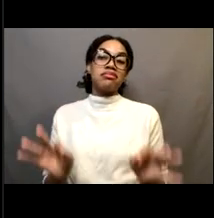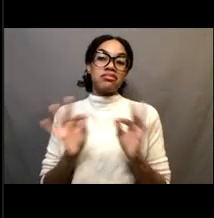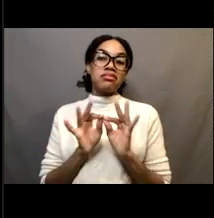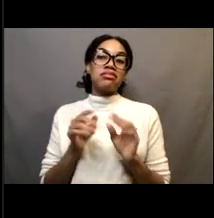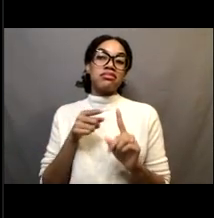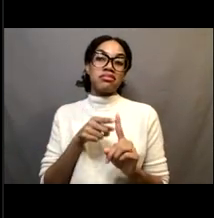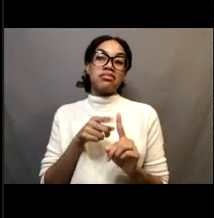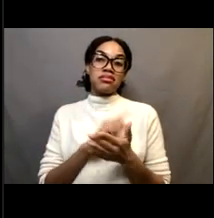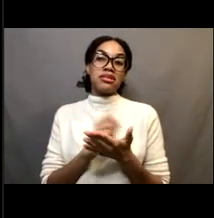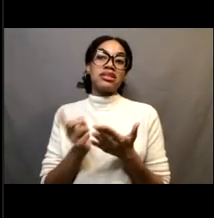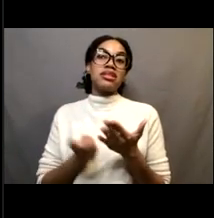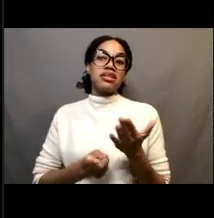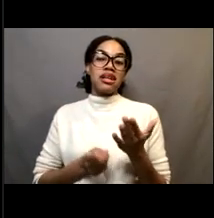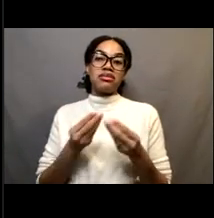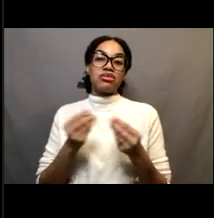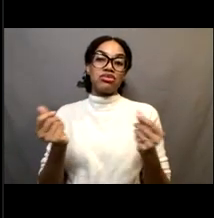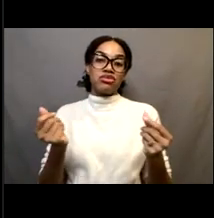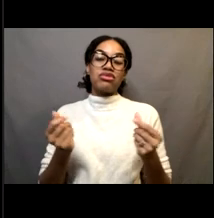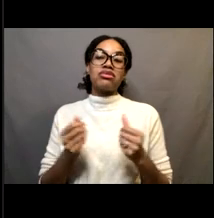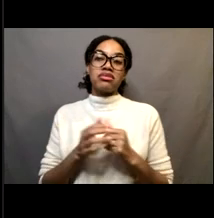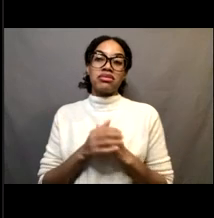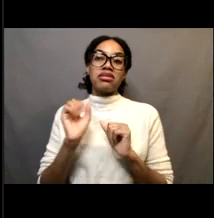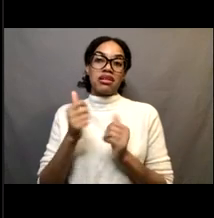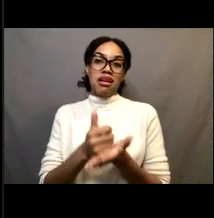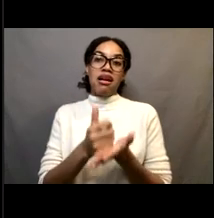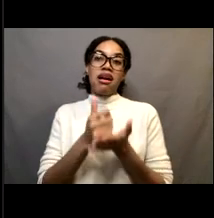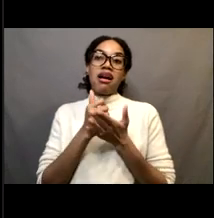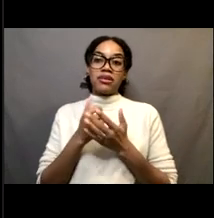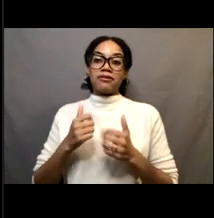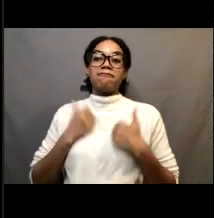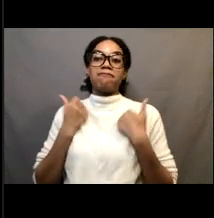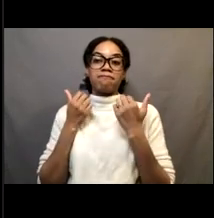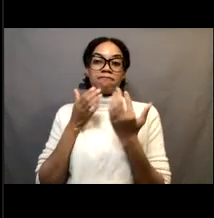design solution that can help us to withstand storms.